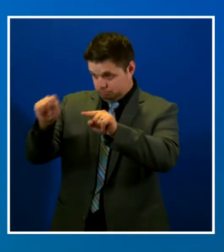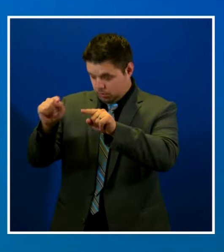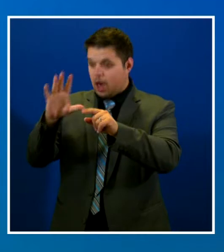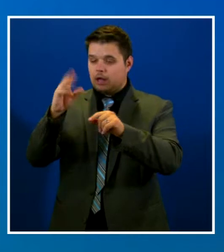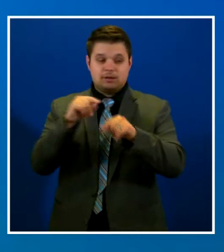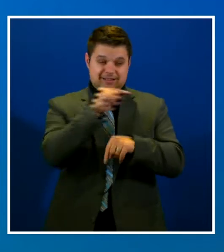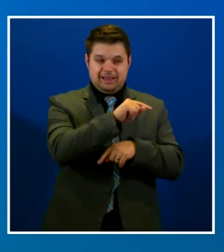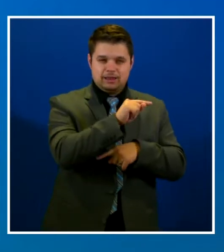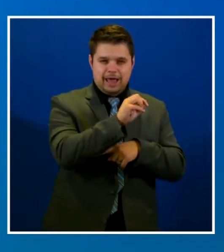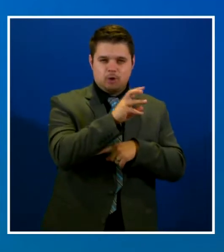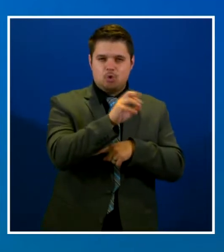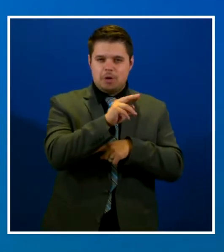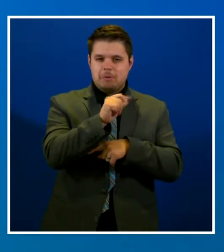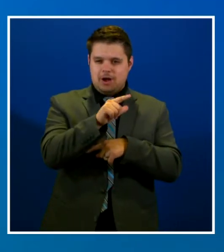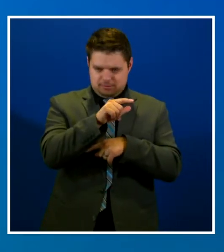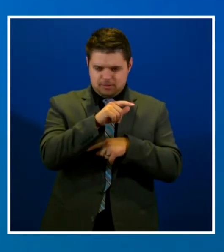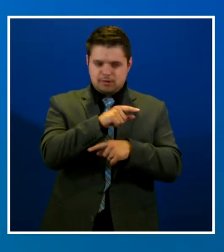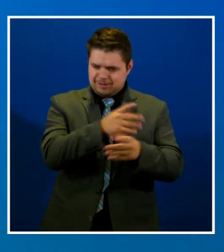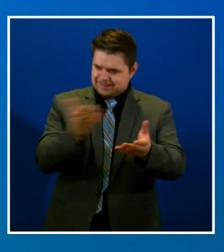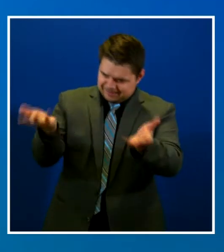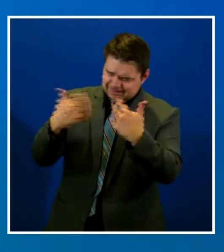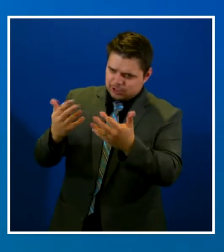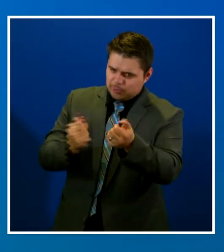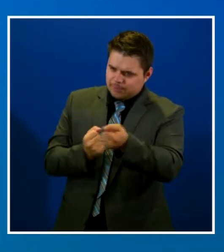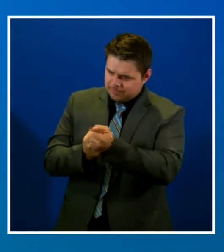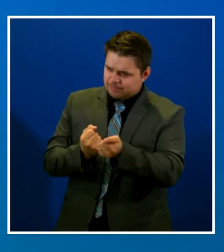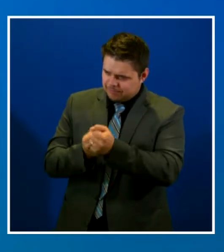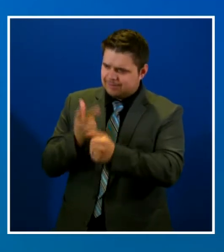insight management. And medically trained members of the